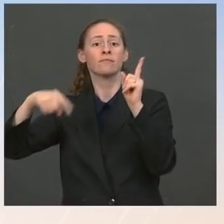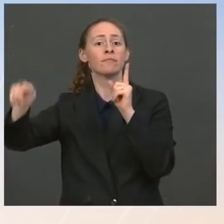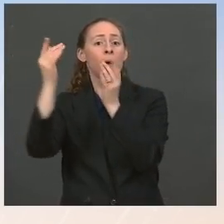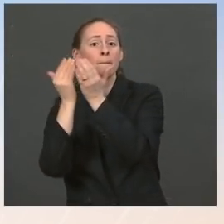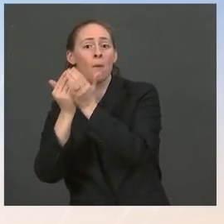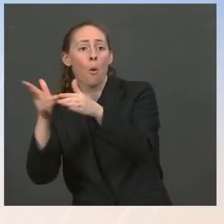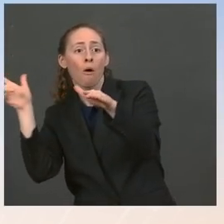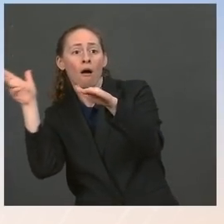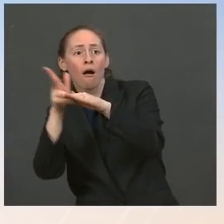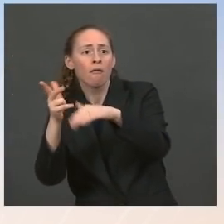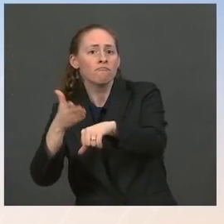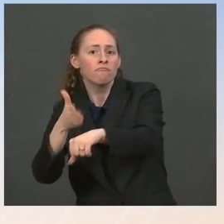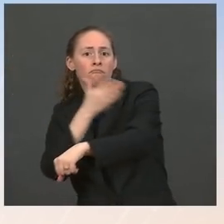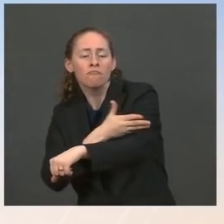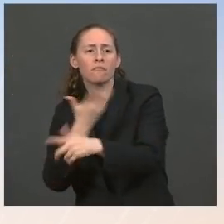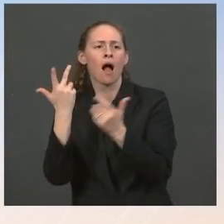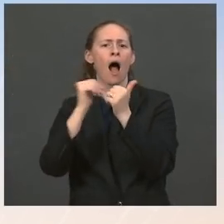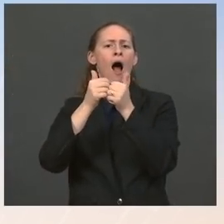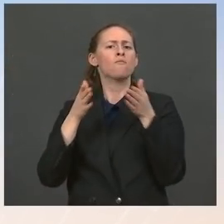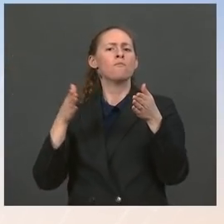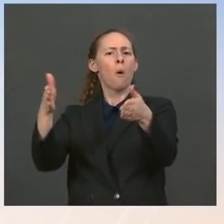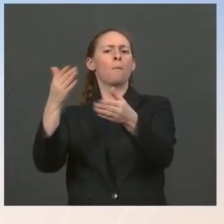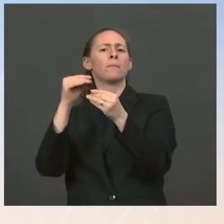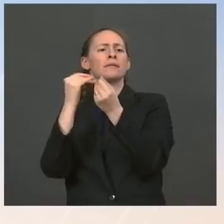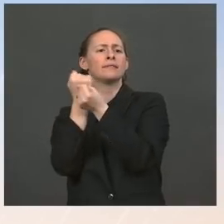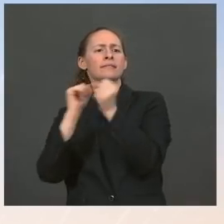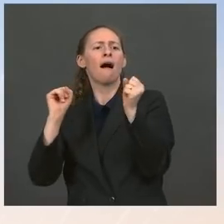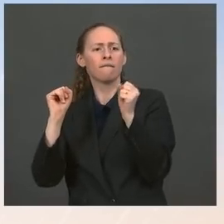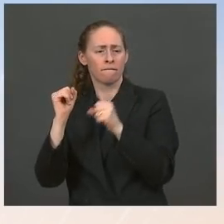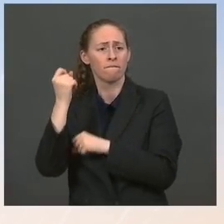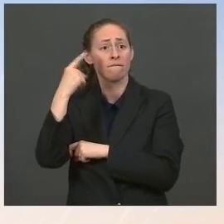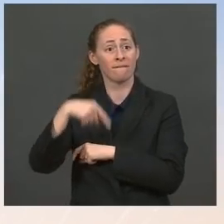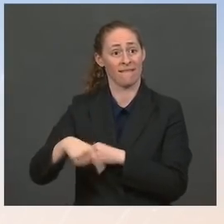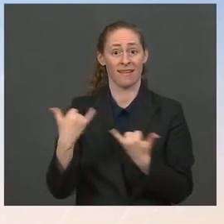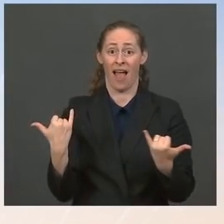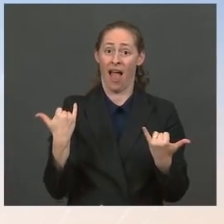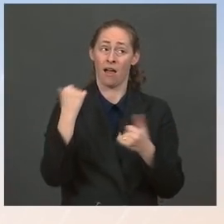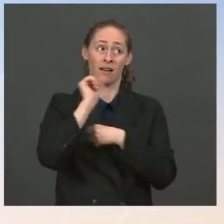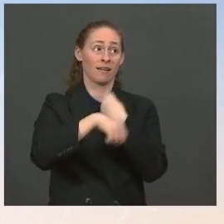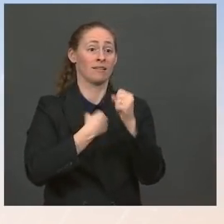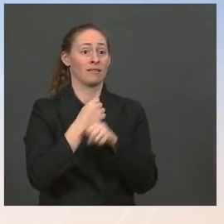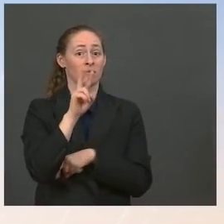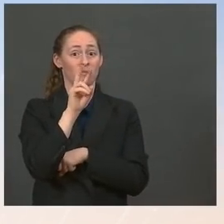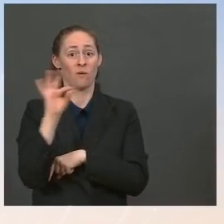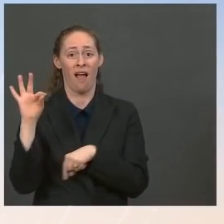Remember, this isn't 2009; this is an era where it's about making sure we hit every shovel-ready program to --